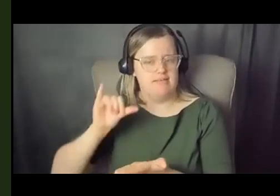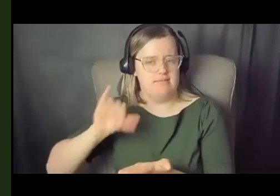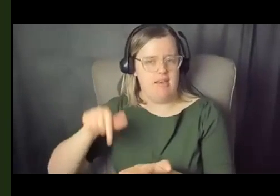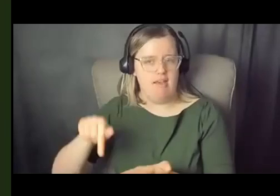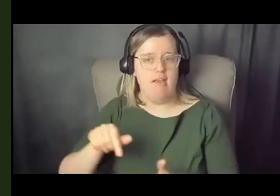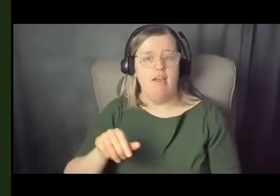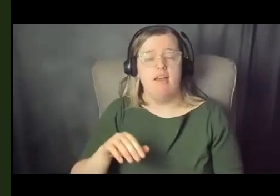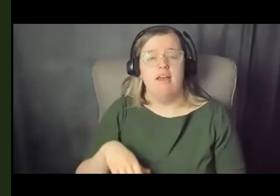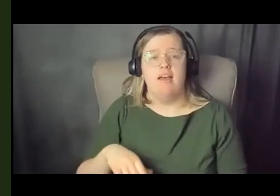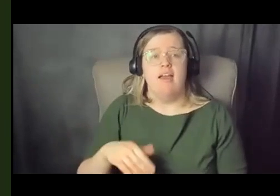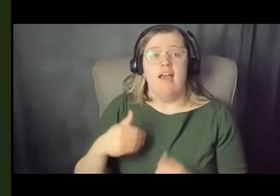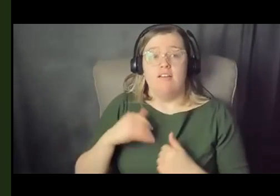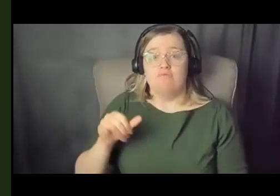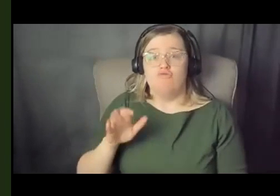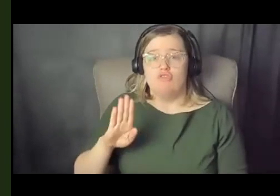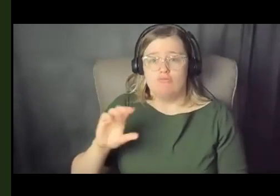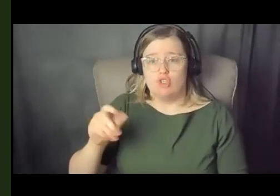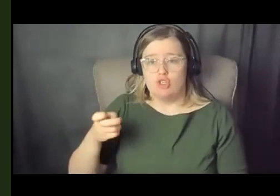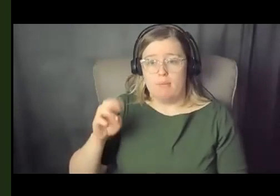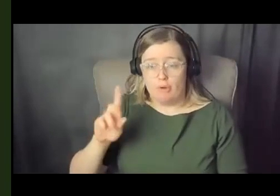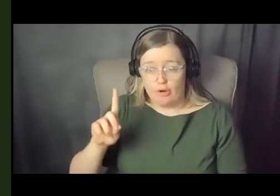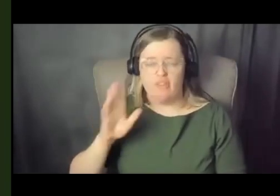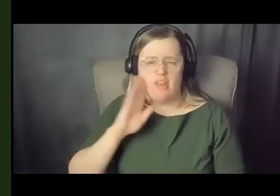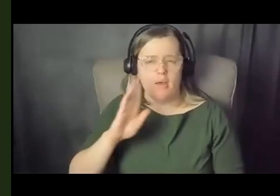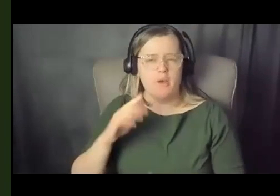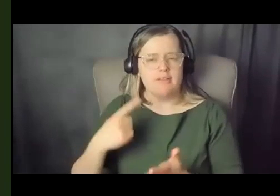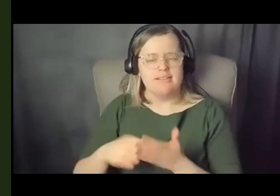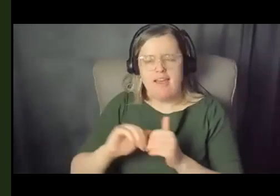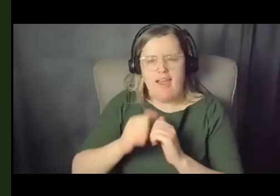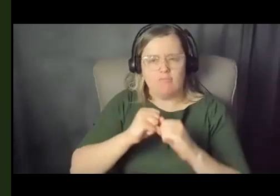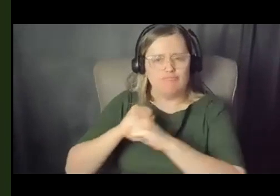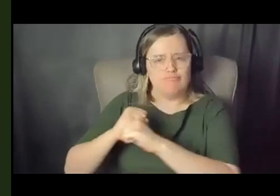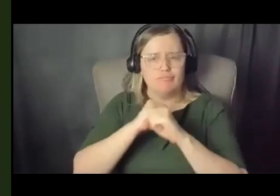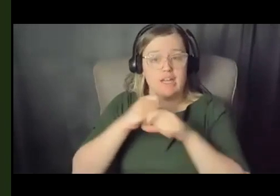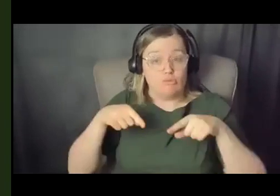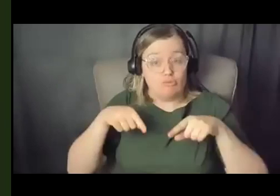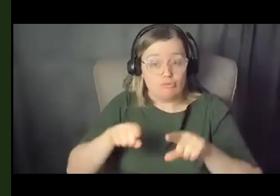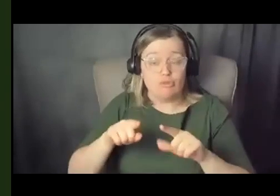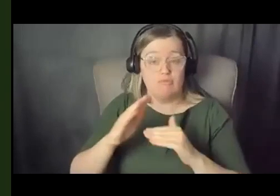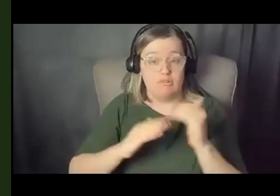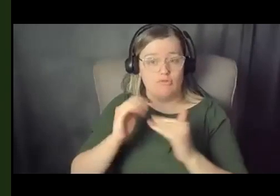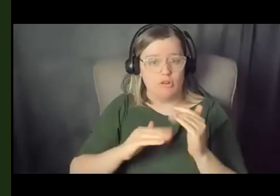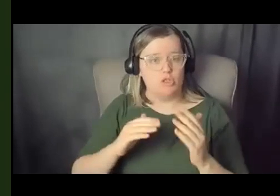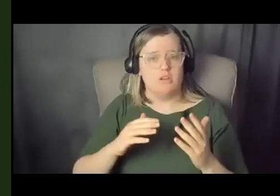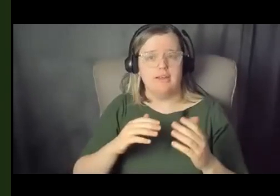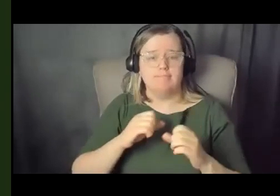you through, first of all, how we'll protect the creek during construction and the environment in general.